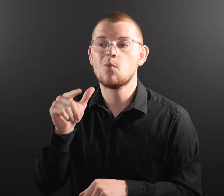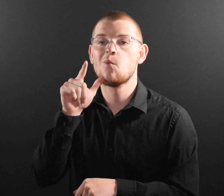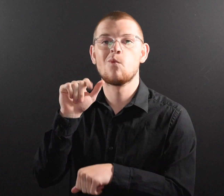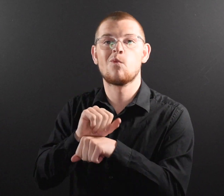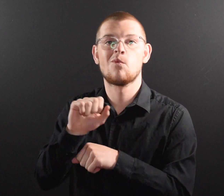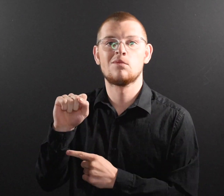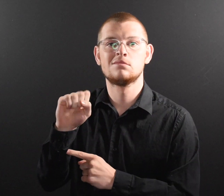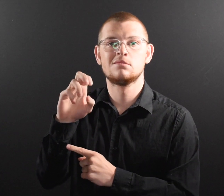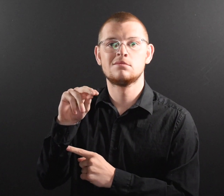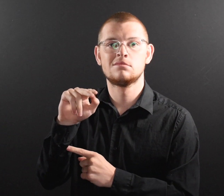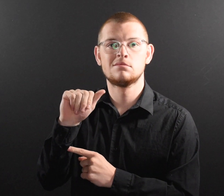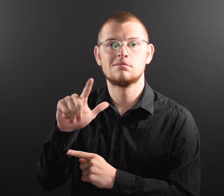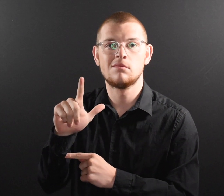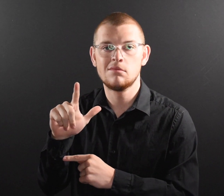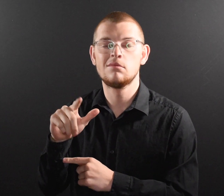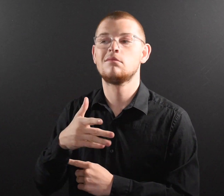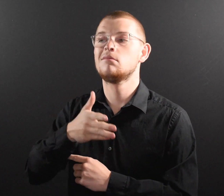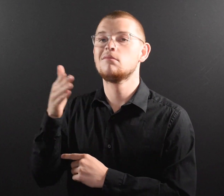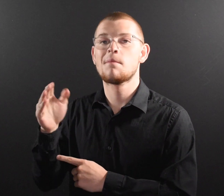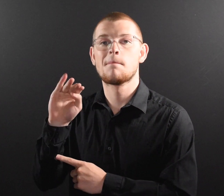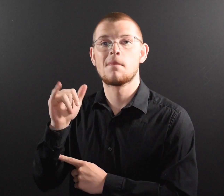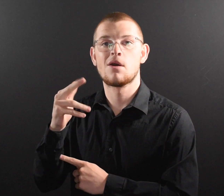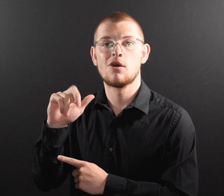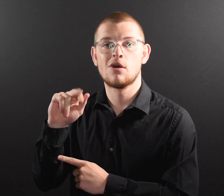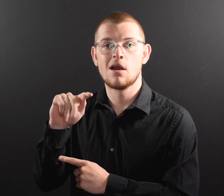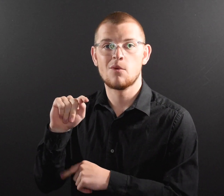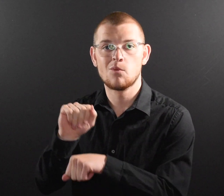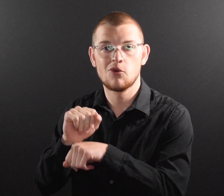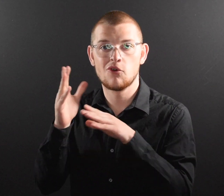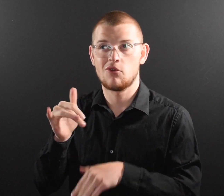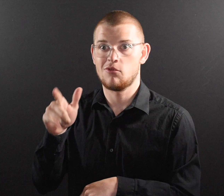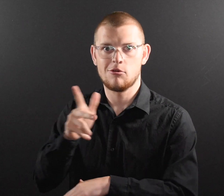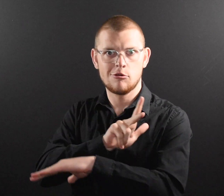food processing, and employers of seasonal and migrant workers.